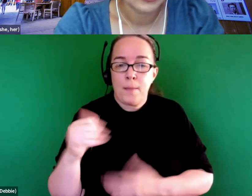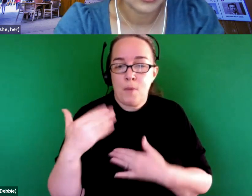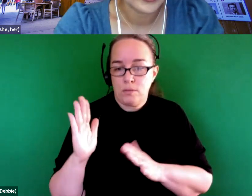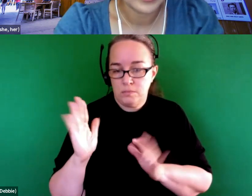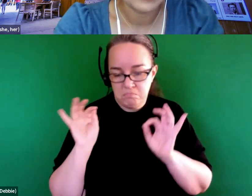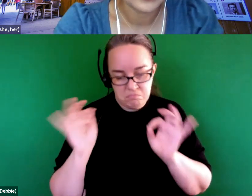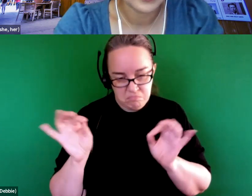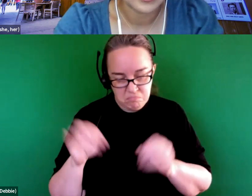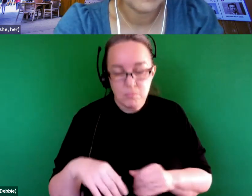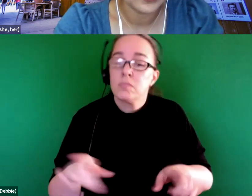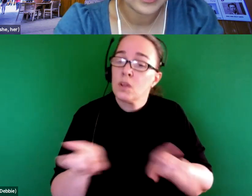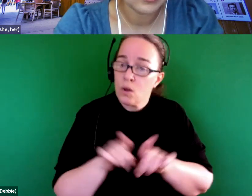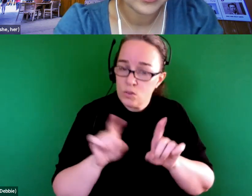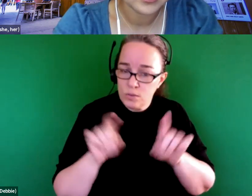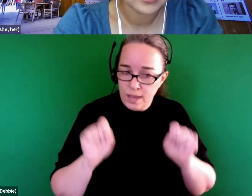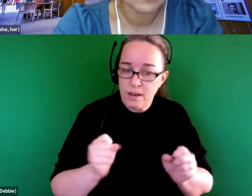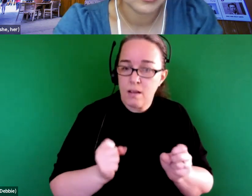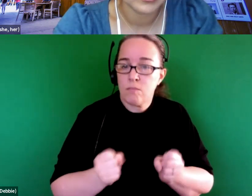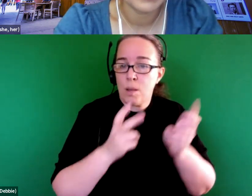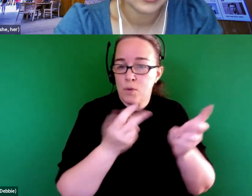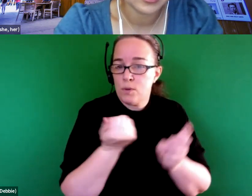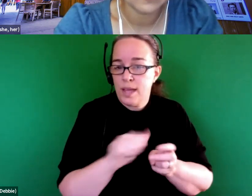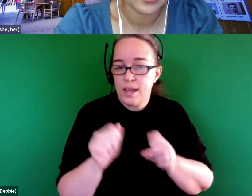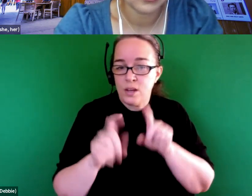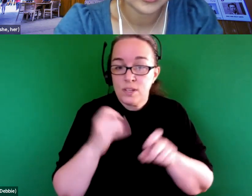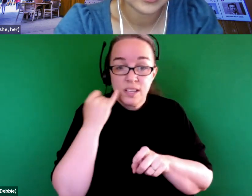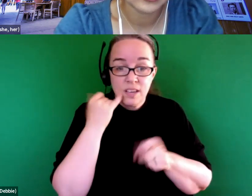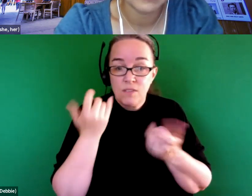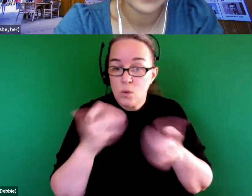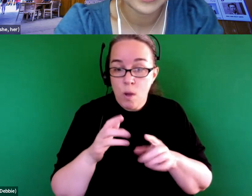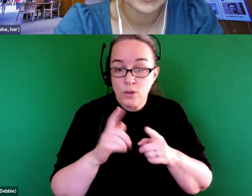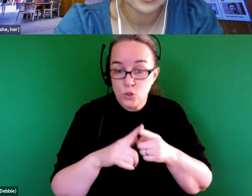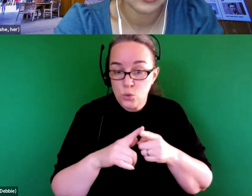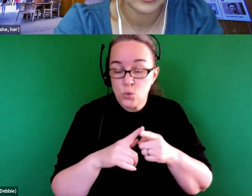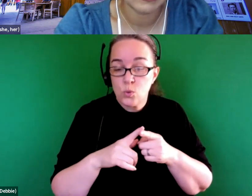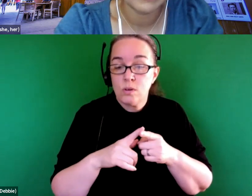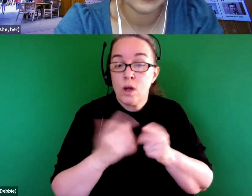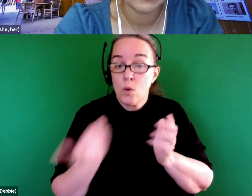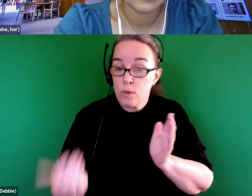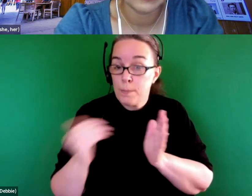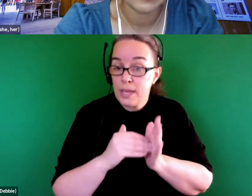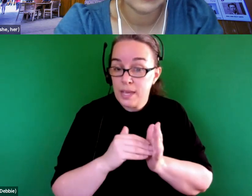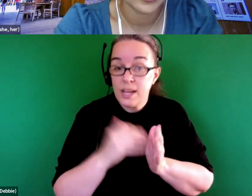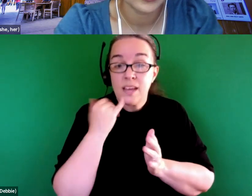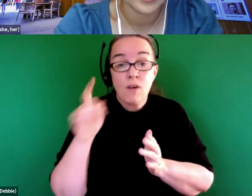Sophia Kim (she, her): you're also able to upload any questions so if you don't want to repeat yourself in a question has already been asked that you care about please feel free to use that.